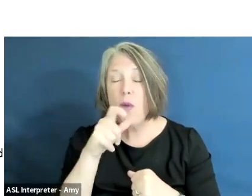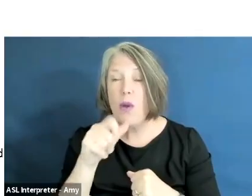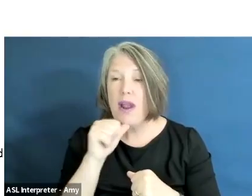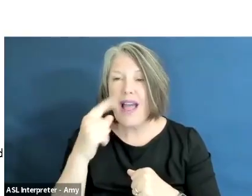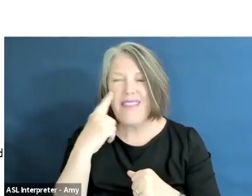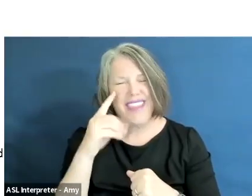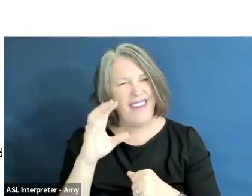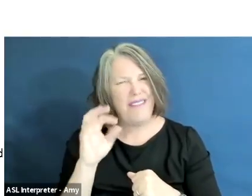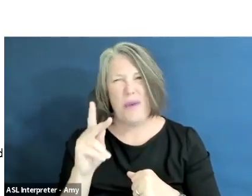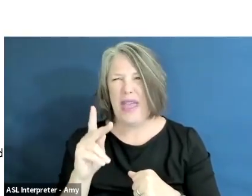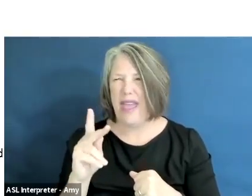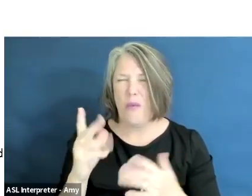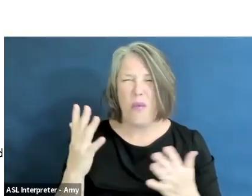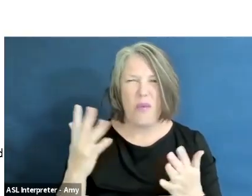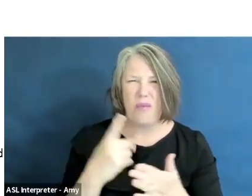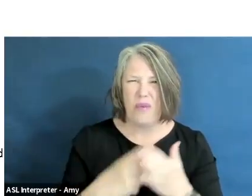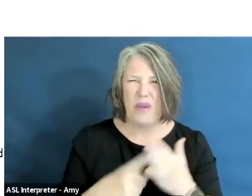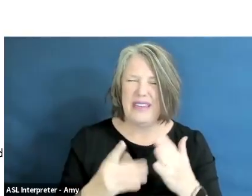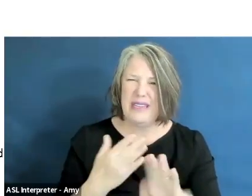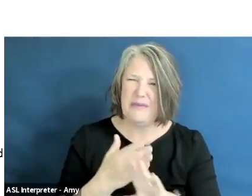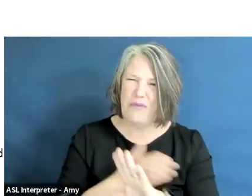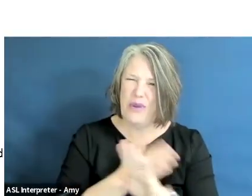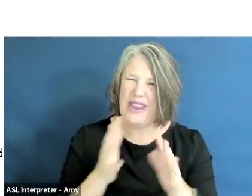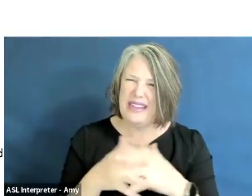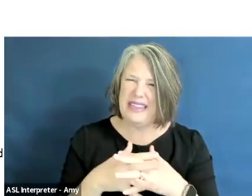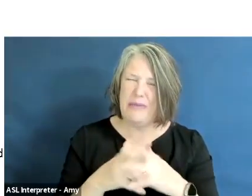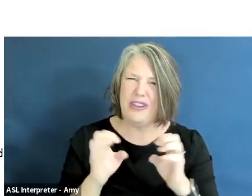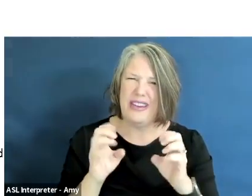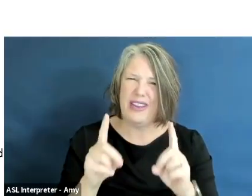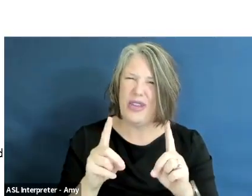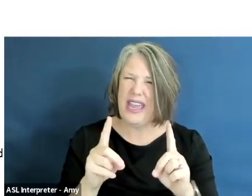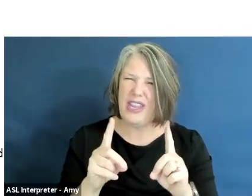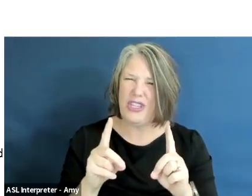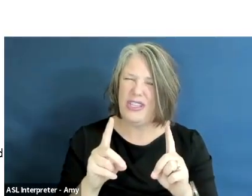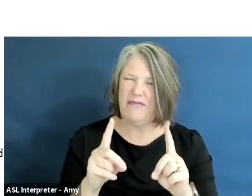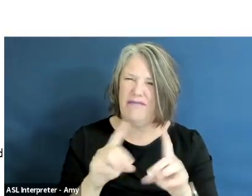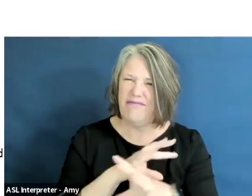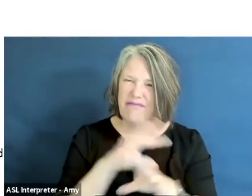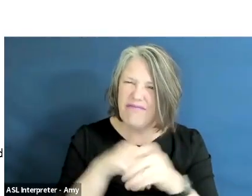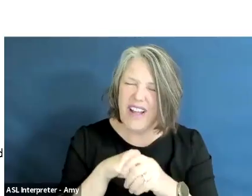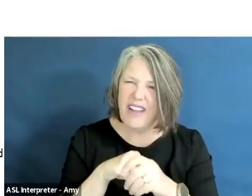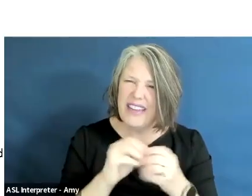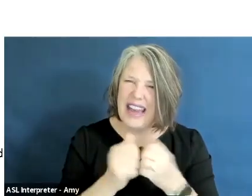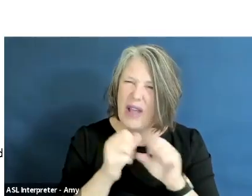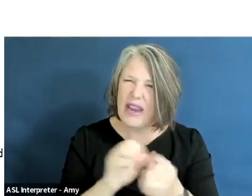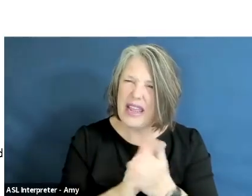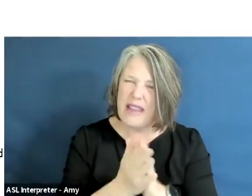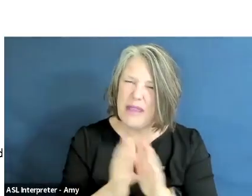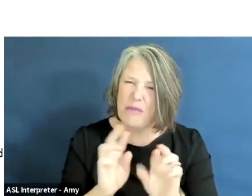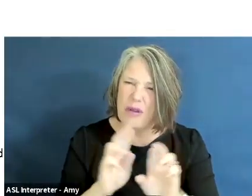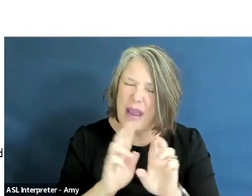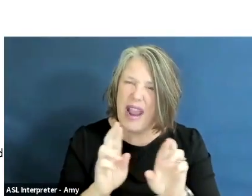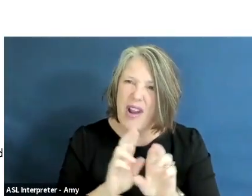so what does preconception education entail and how can I start to be prepared for this and reach out to providers or as a provider,